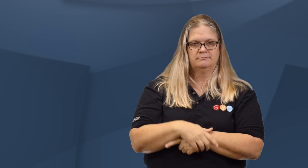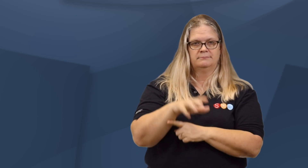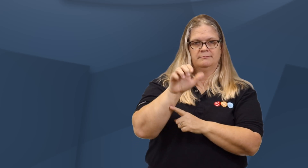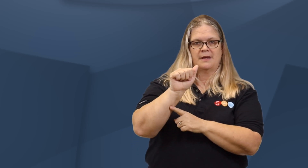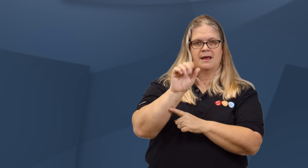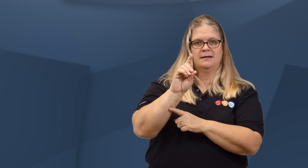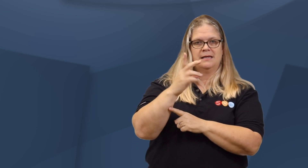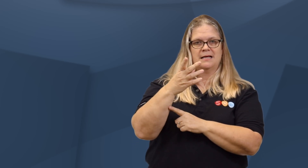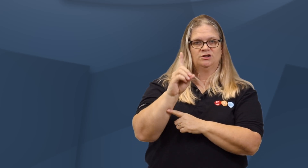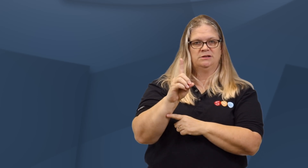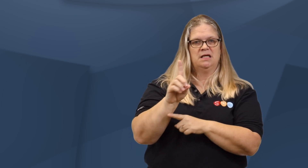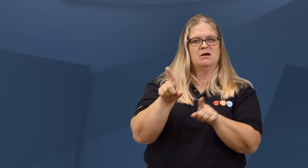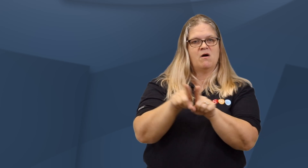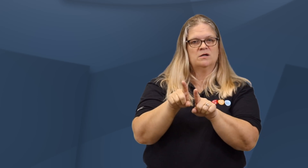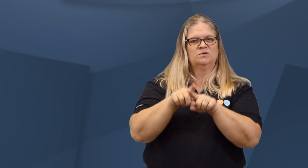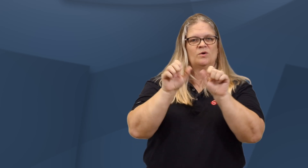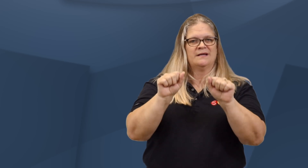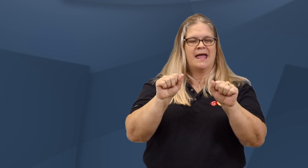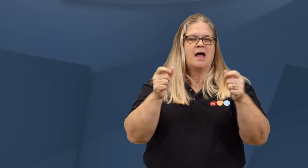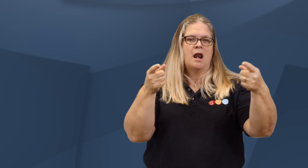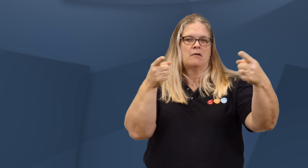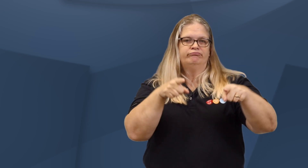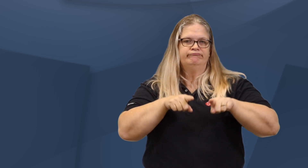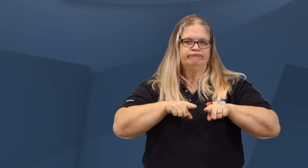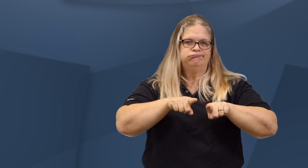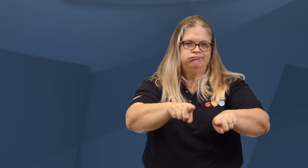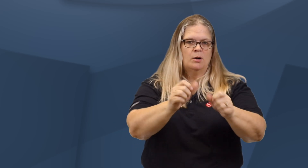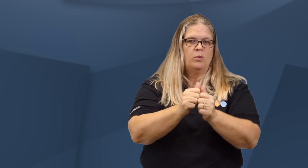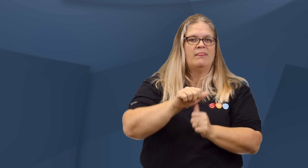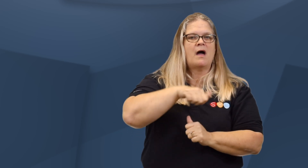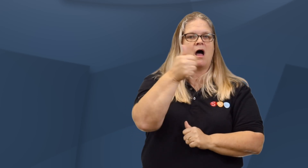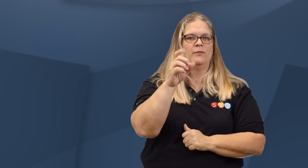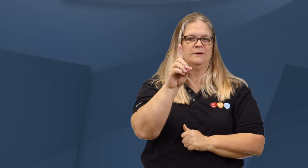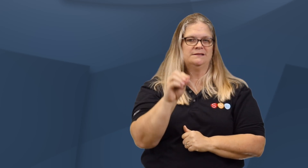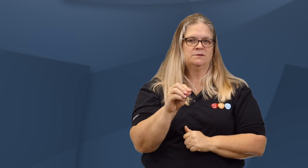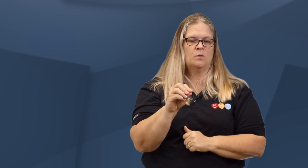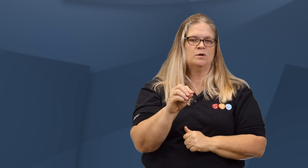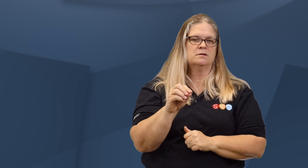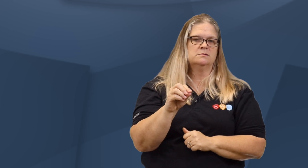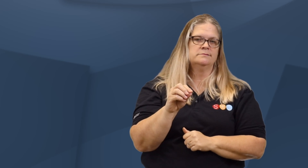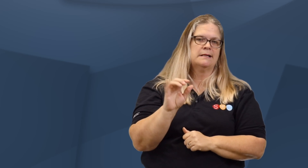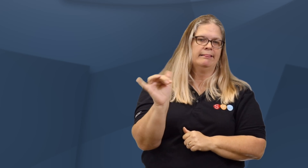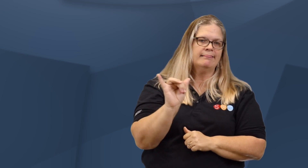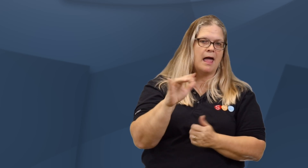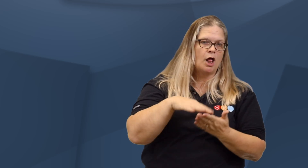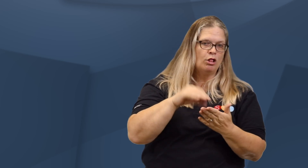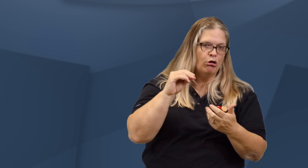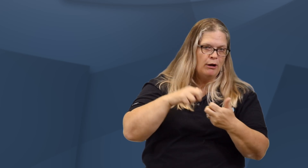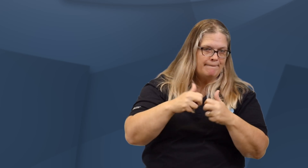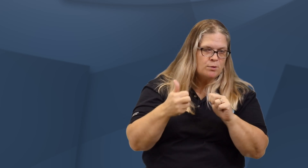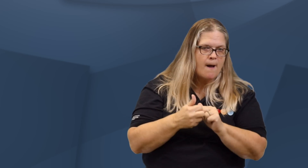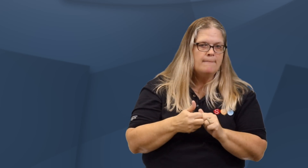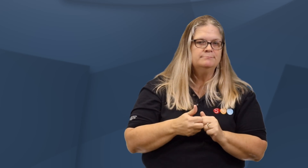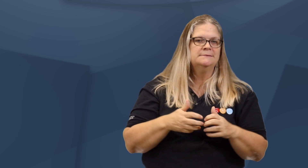ADHD can also co-occur with other disorders, such as learning problems,